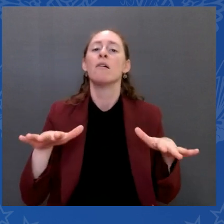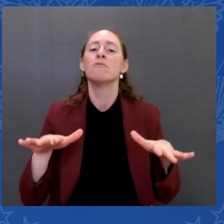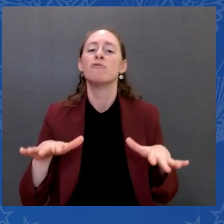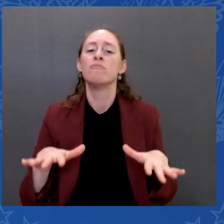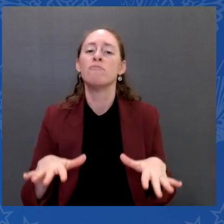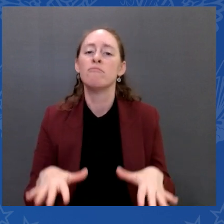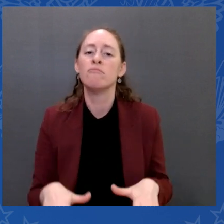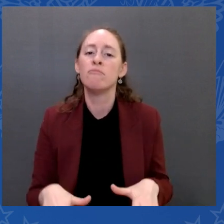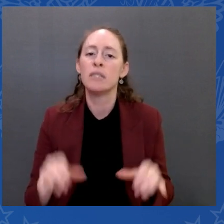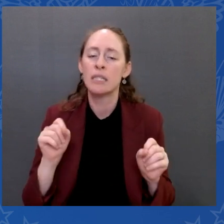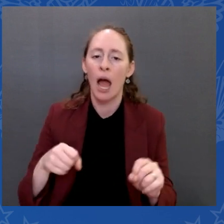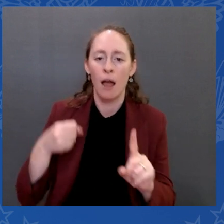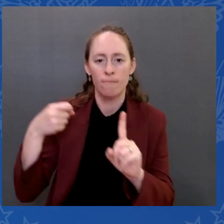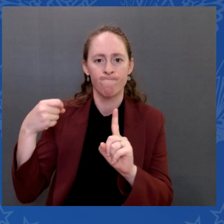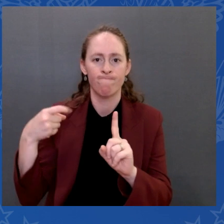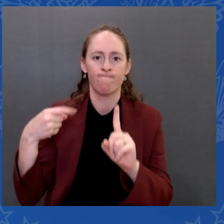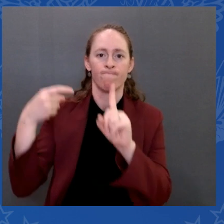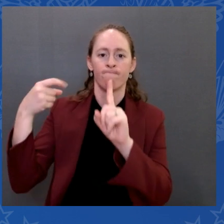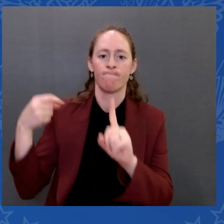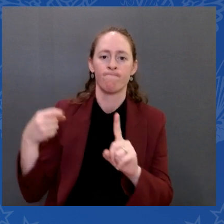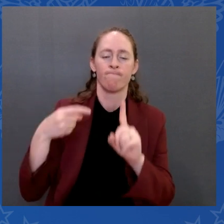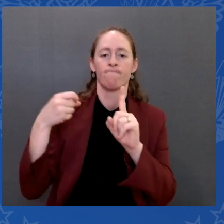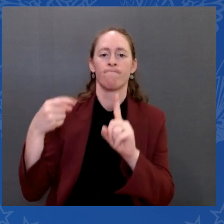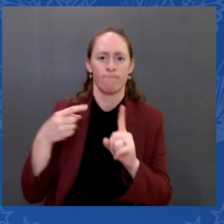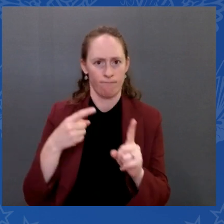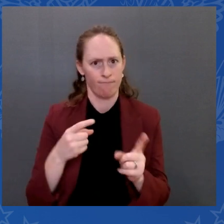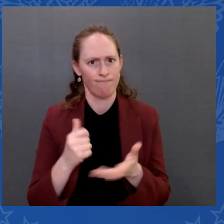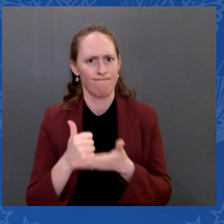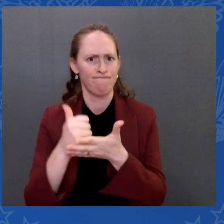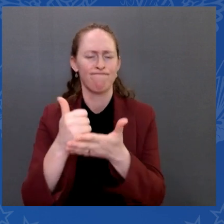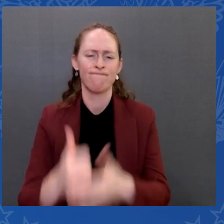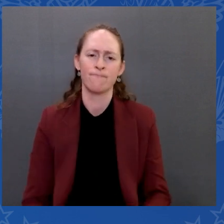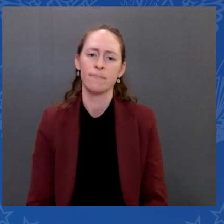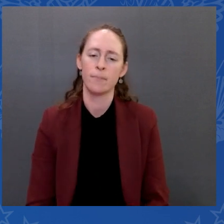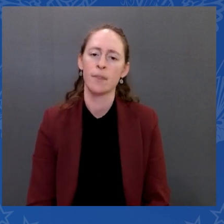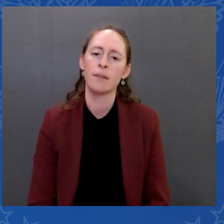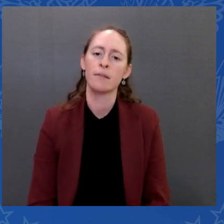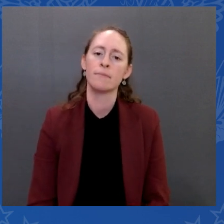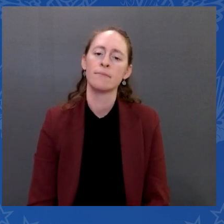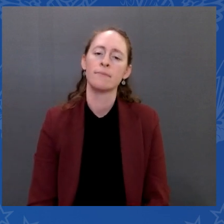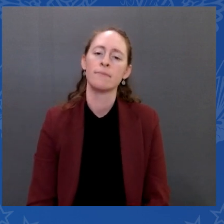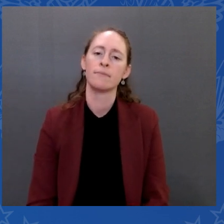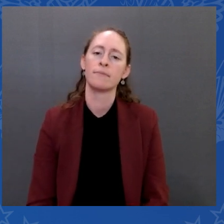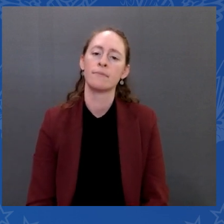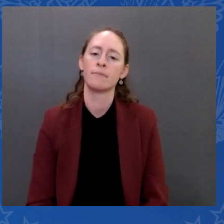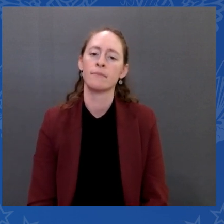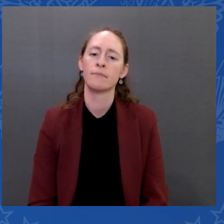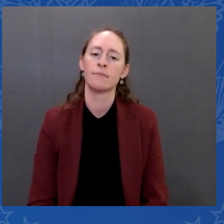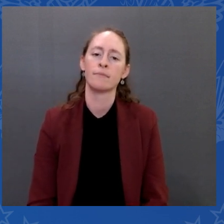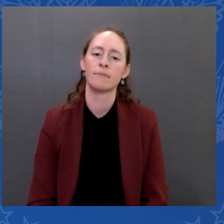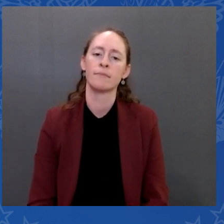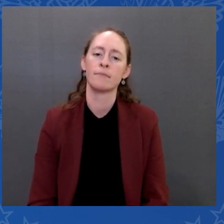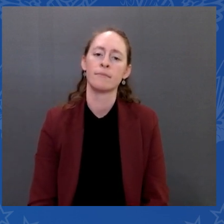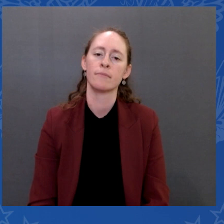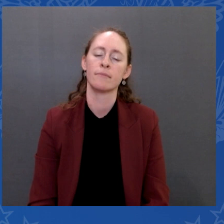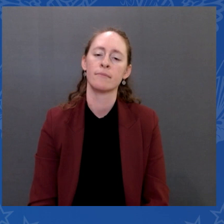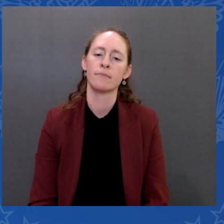Historically, those patients would have to come in to their neurologist to get that device reprogrammed on a pretty frequent basis because disease --